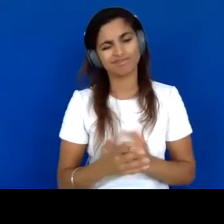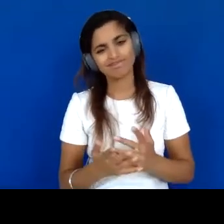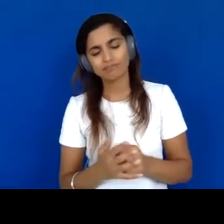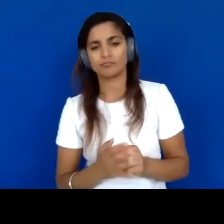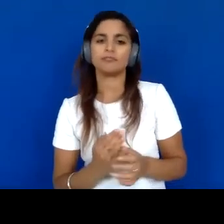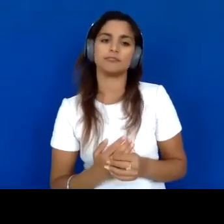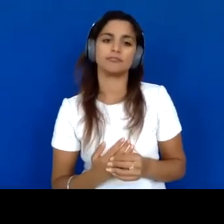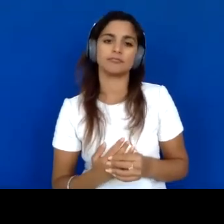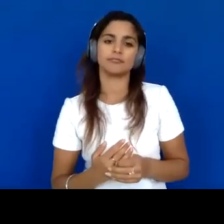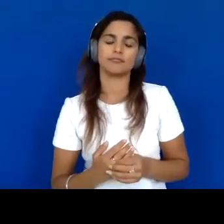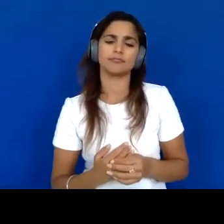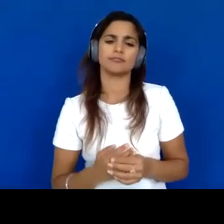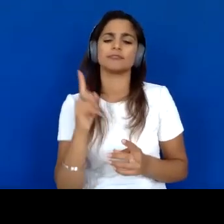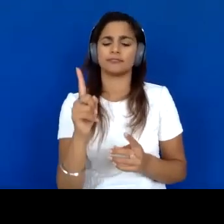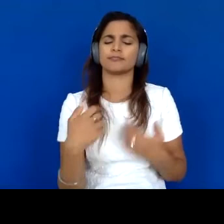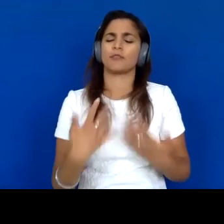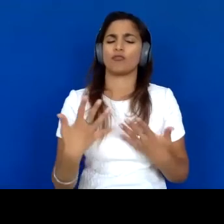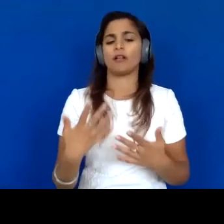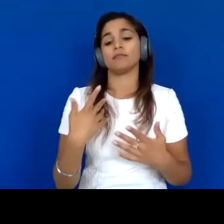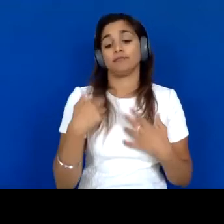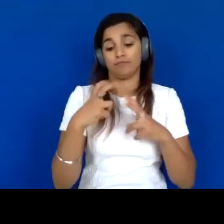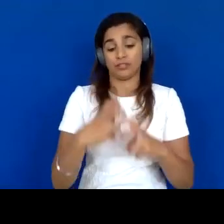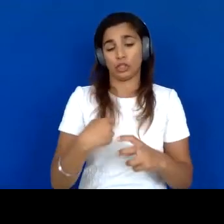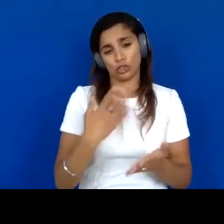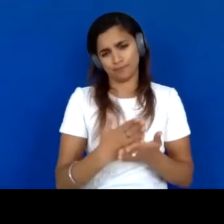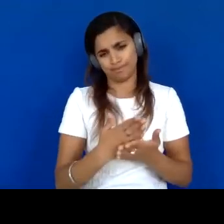so now you gets the question if who exactly is represented within Channel